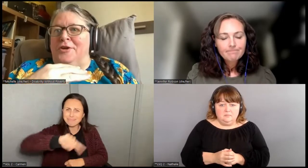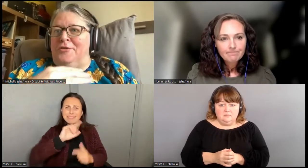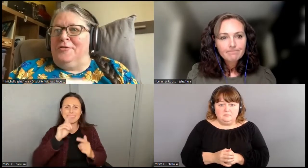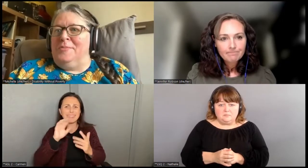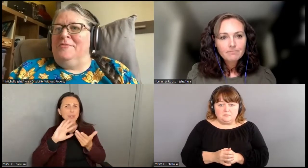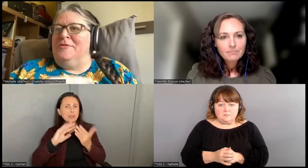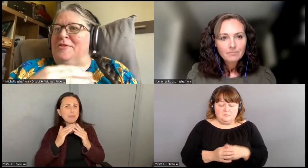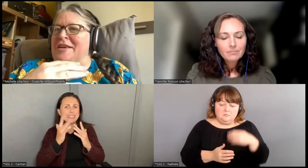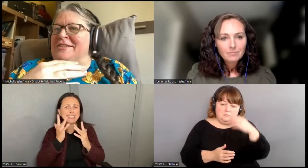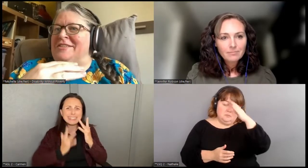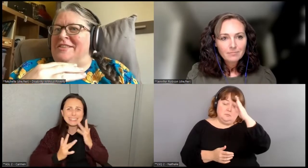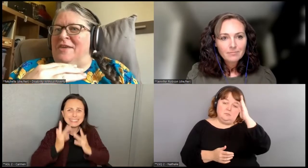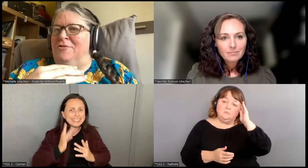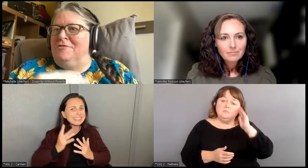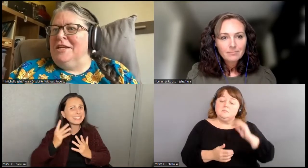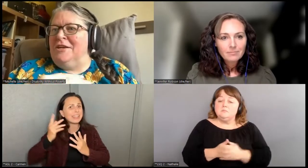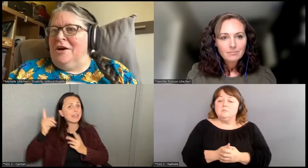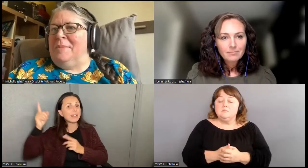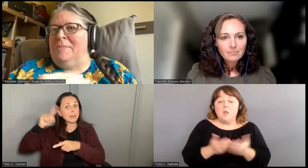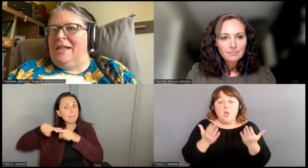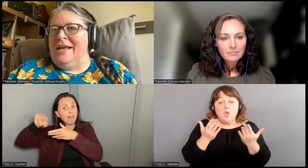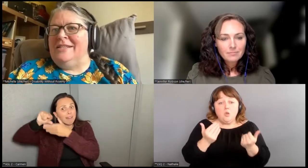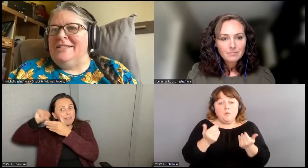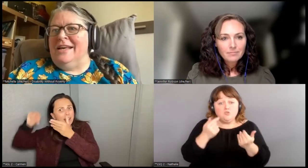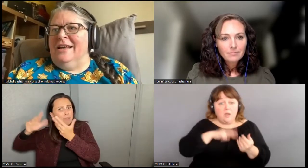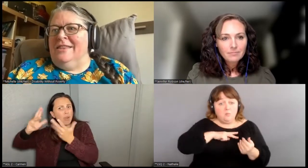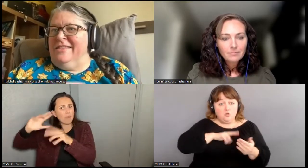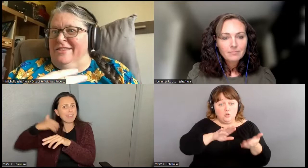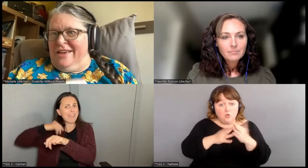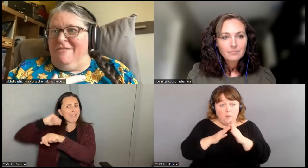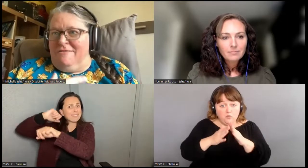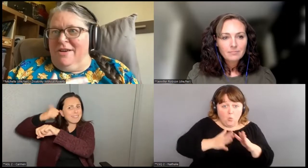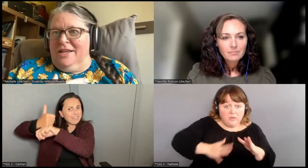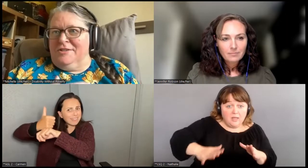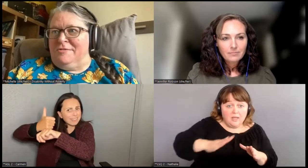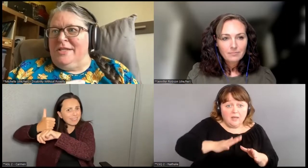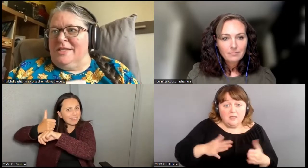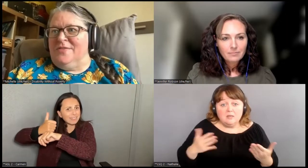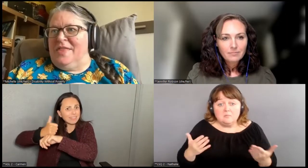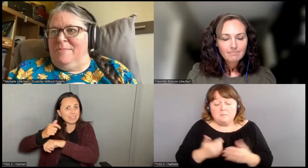GOVERNMENT, FOR THINGS THEY ALREADY HAVE IN PLACE. THERE ARE REALLY GOOD REASONS FOR THEM